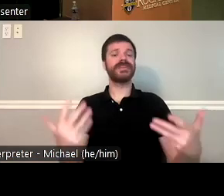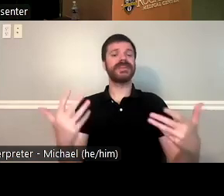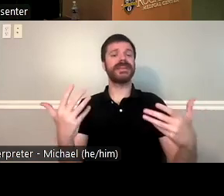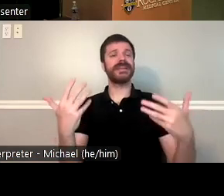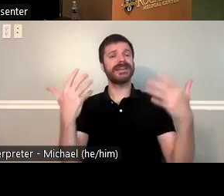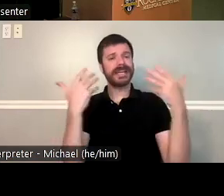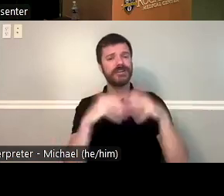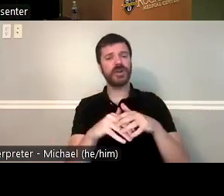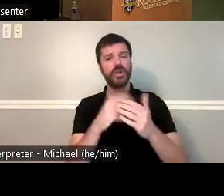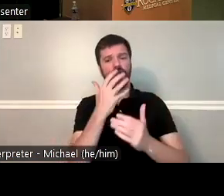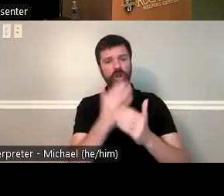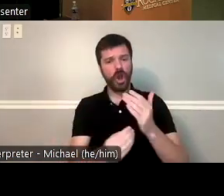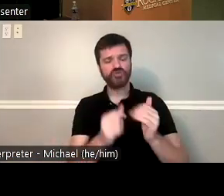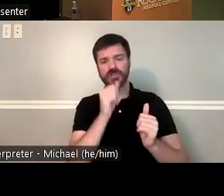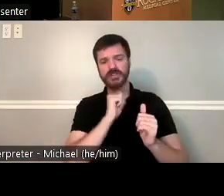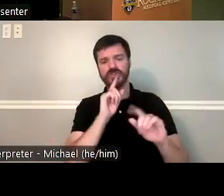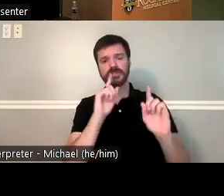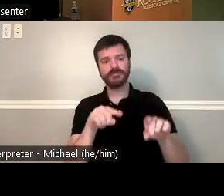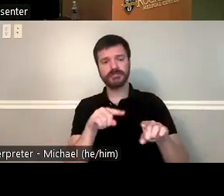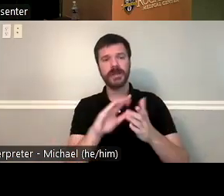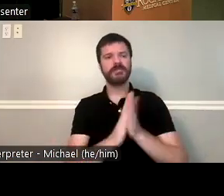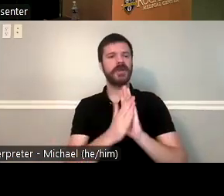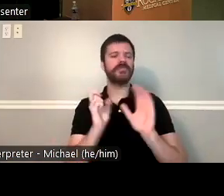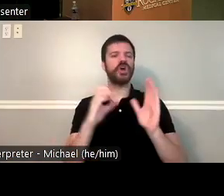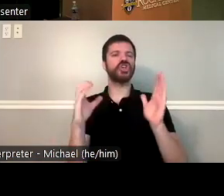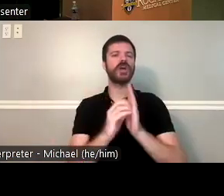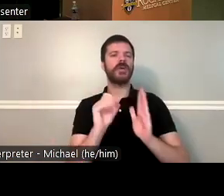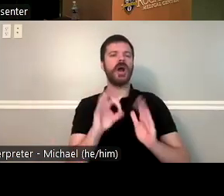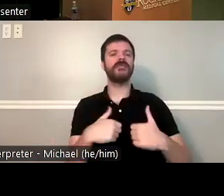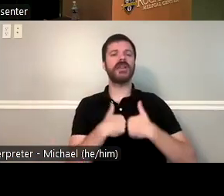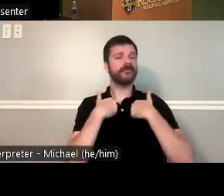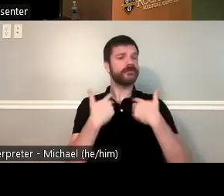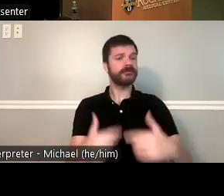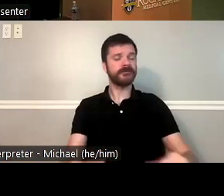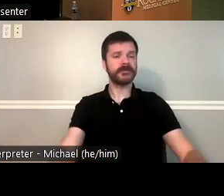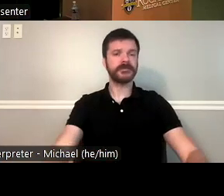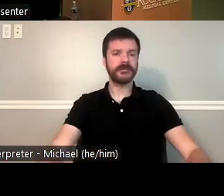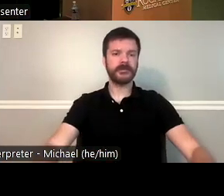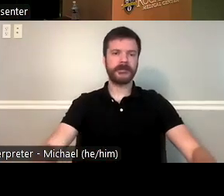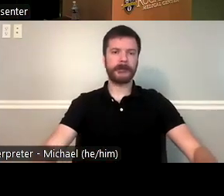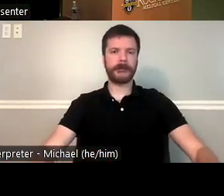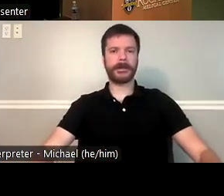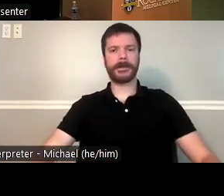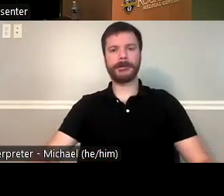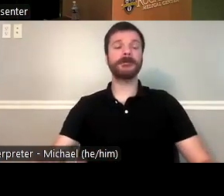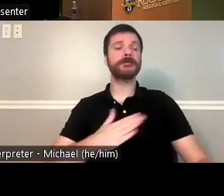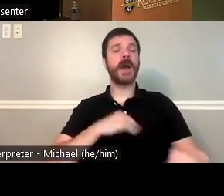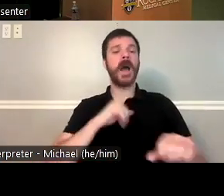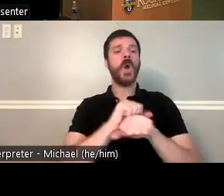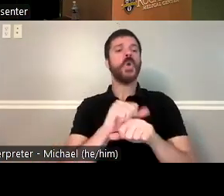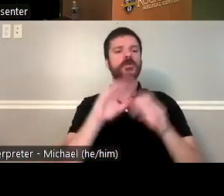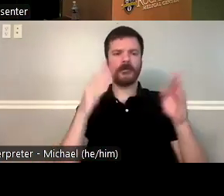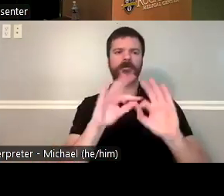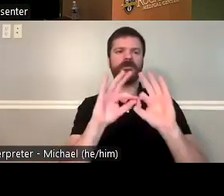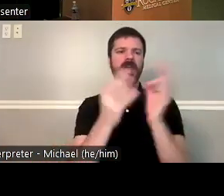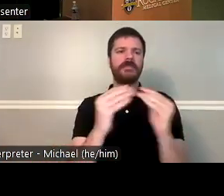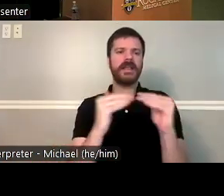into the chapters of life so my work has been at the family level there's a crisis but there's